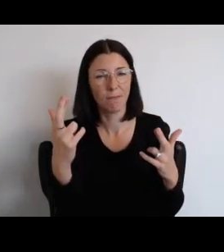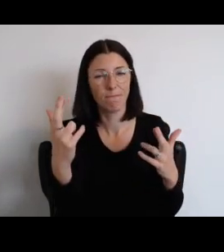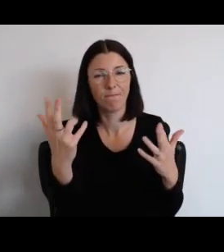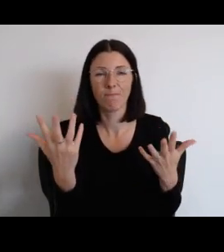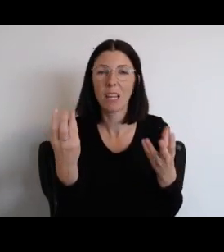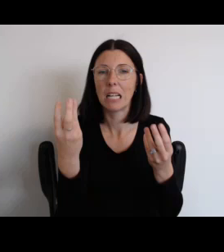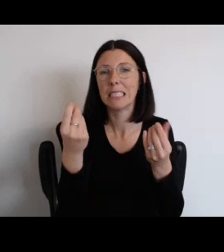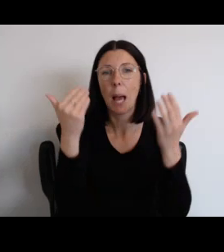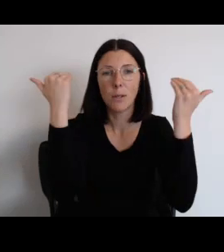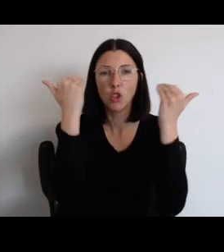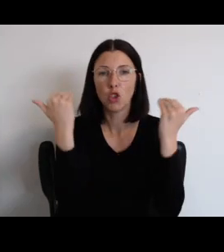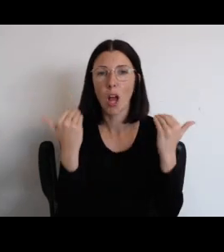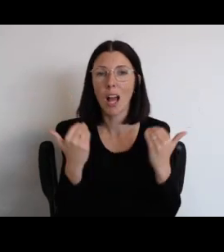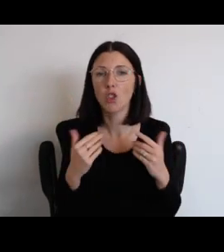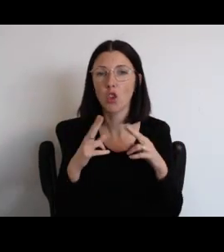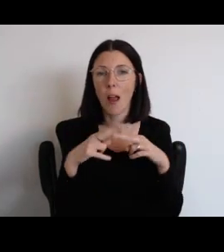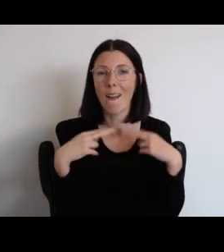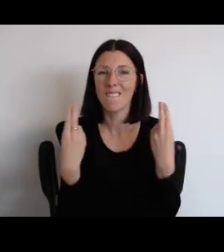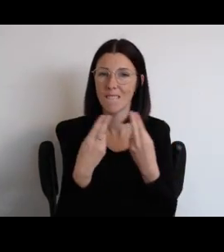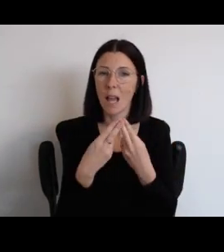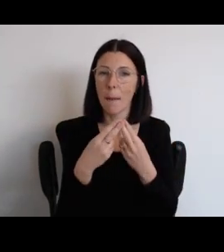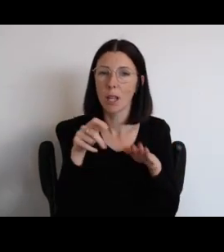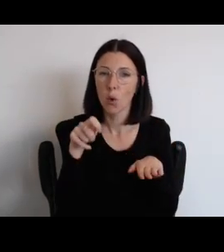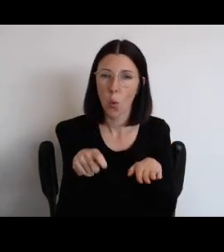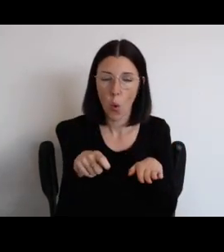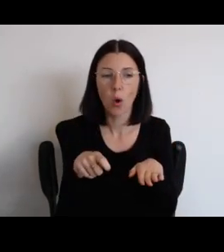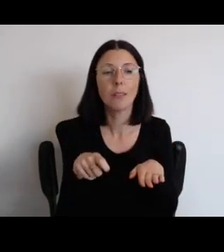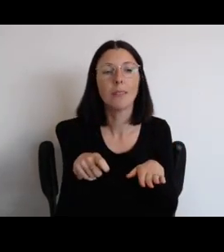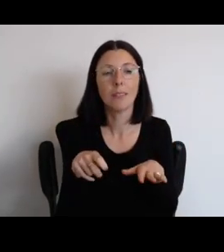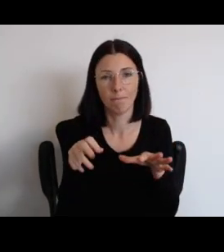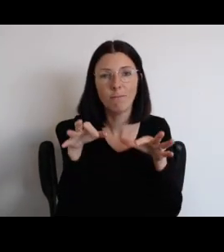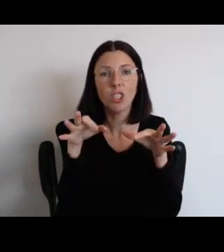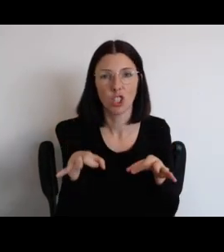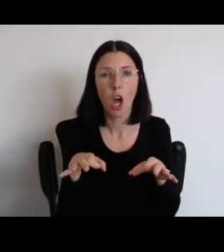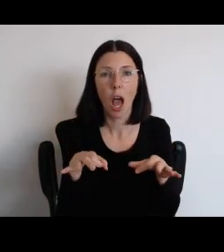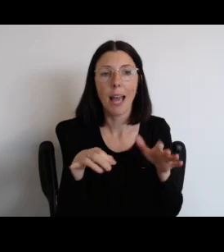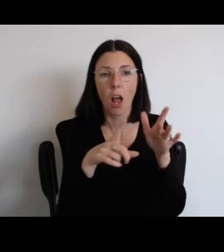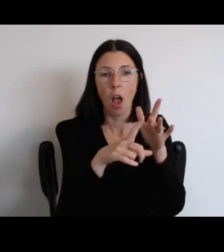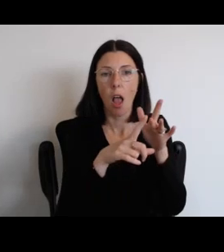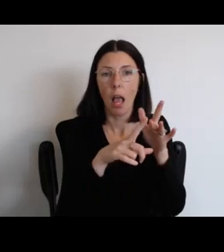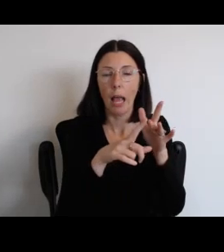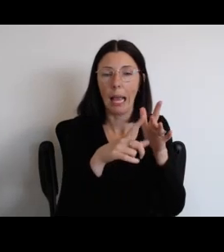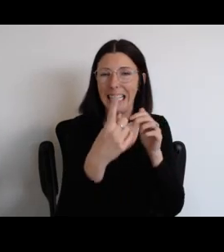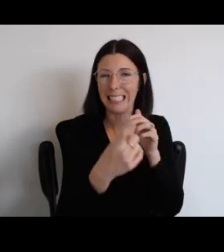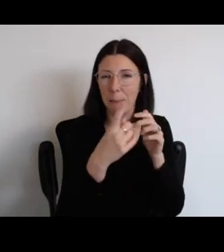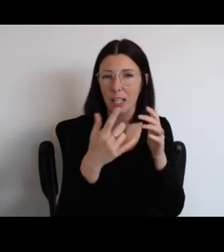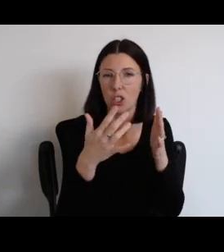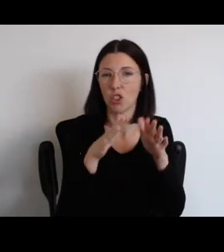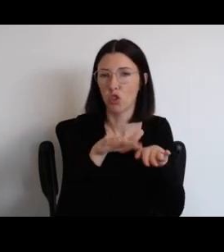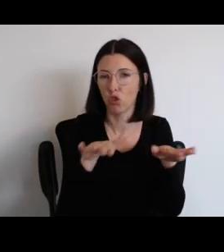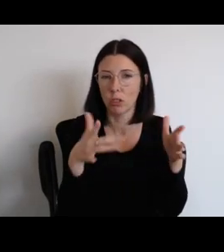that independent children's lawyers should meet the children that they are representing so for